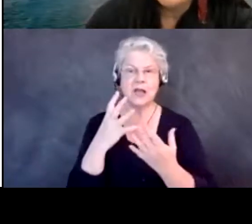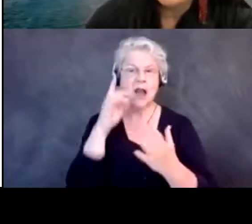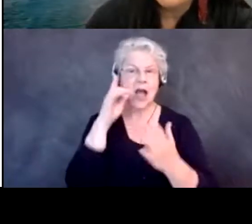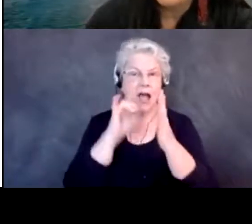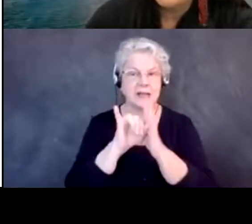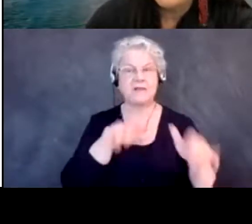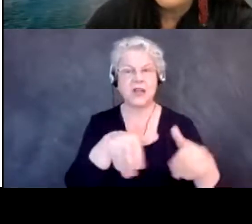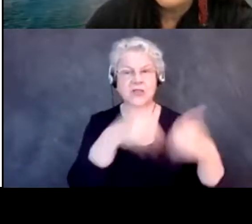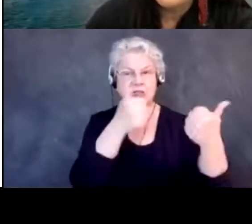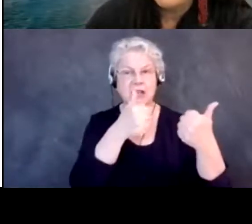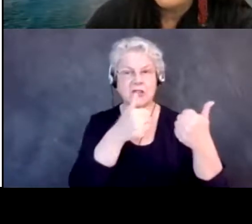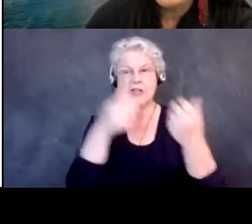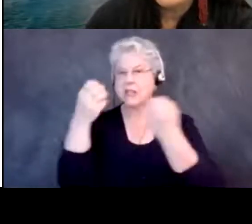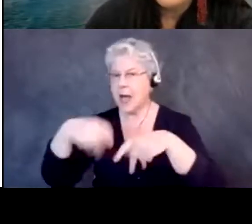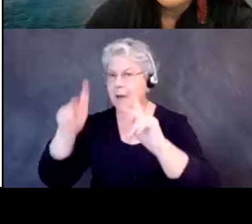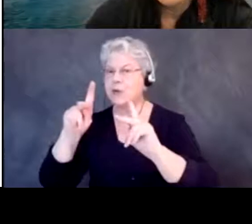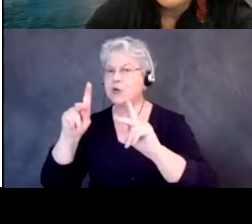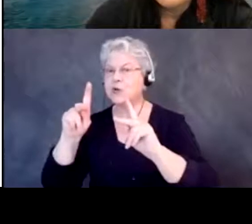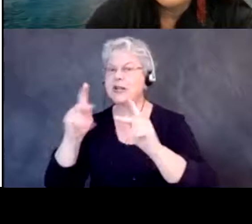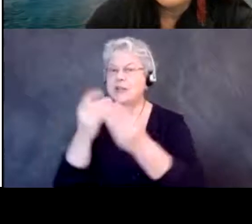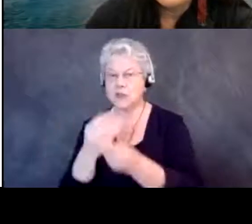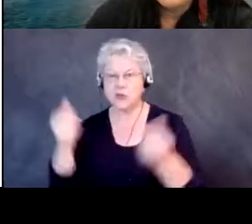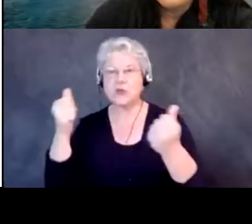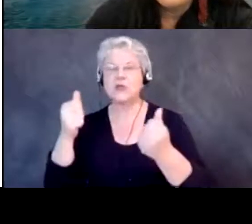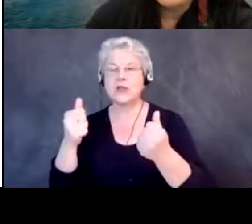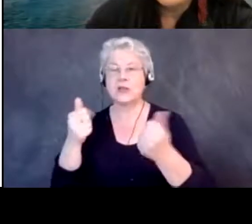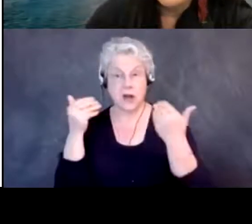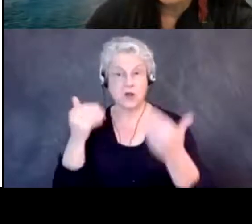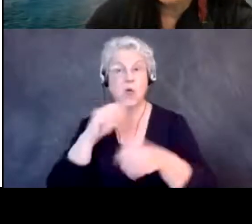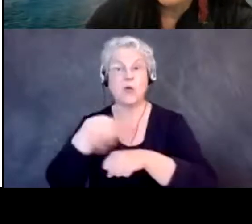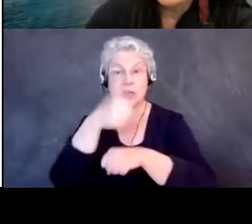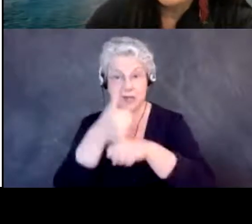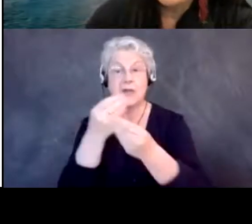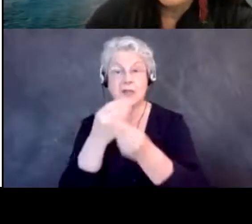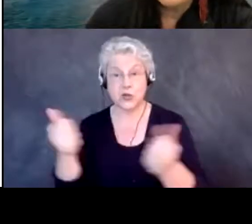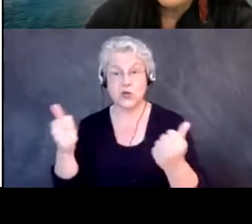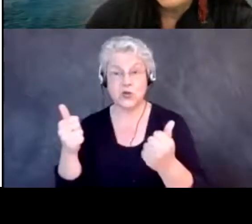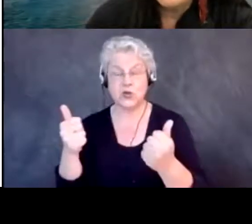with opportunities or solutions, implementing those solutions, and then bringing those ideas to